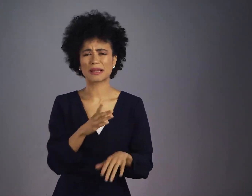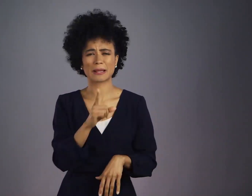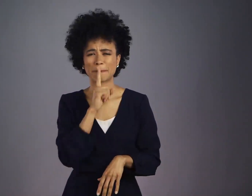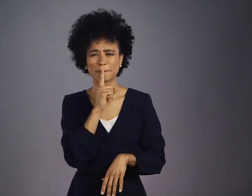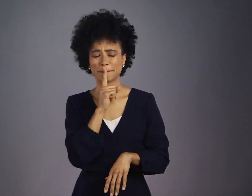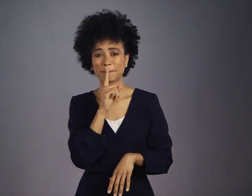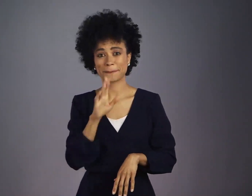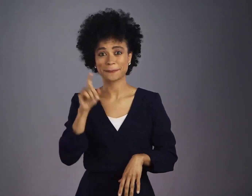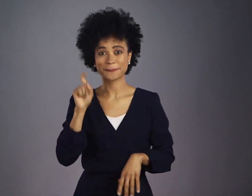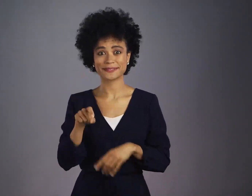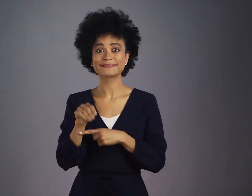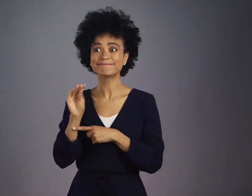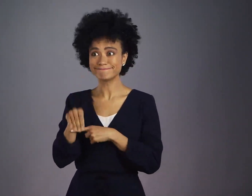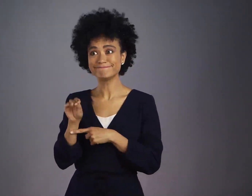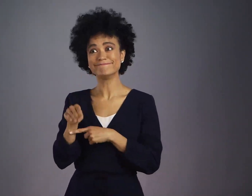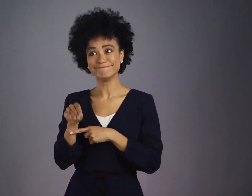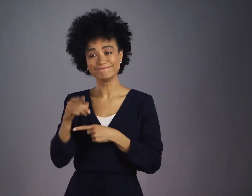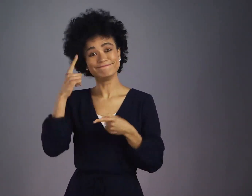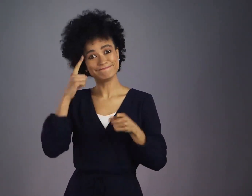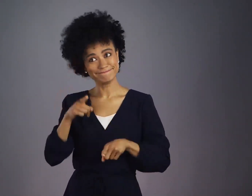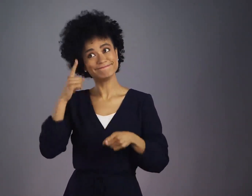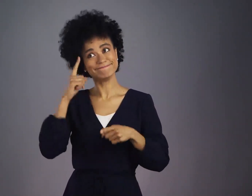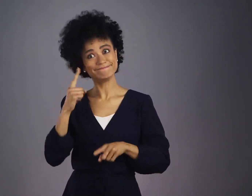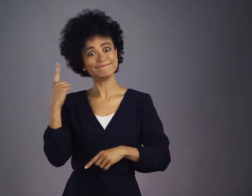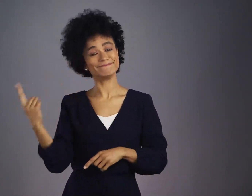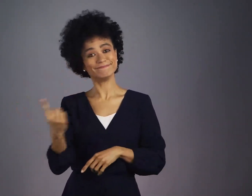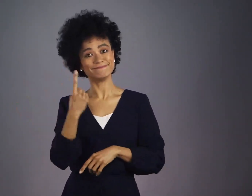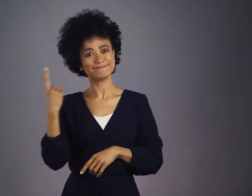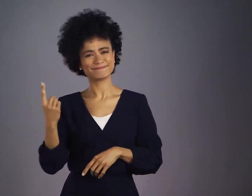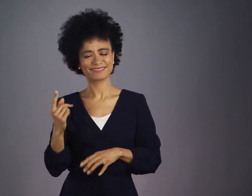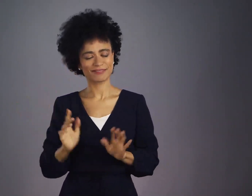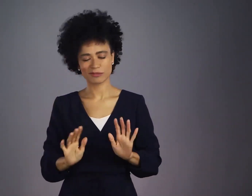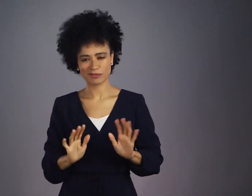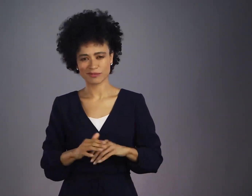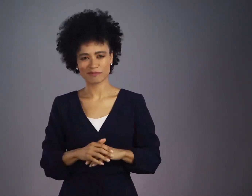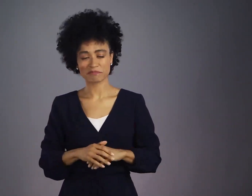We do not mean that you have to agree with your husband whenever there is an honest difference of opinion.